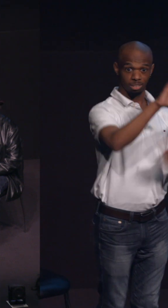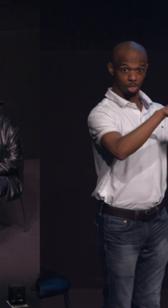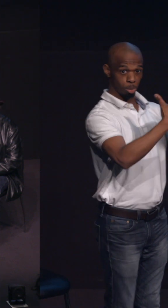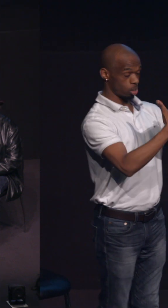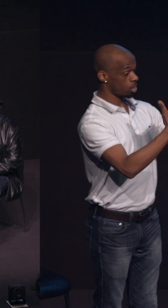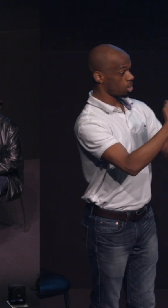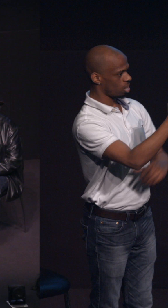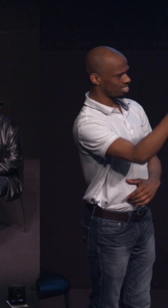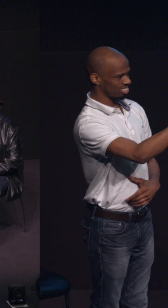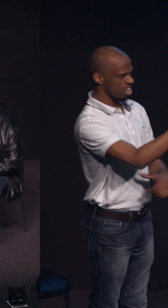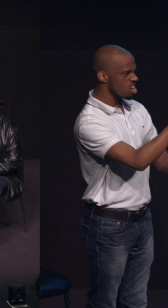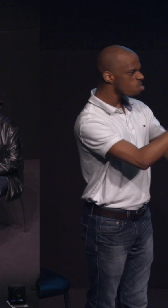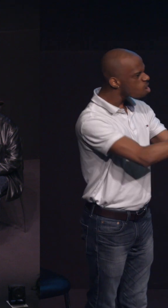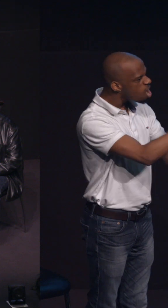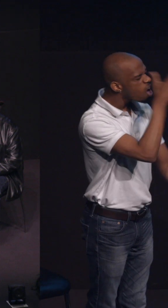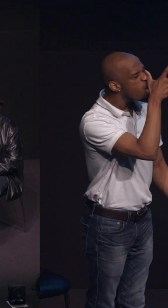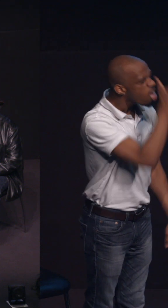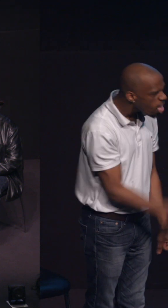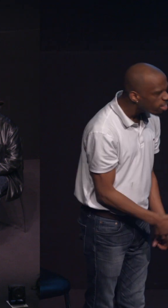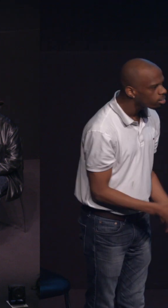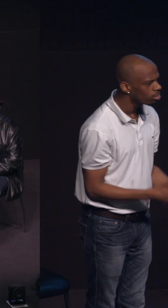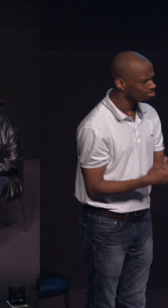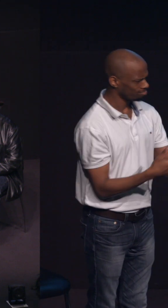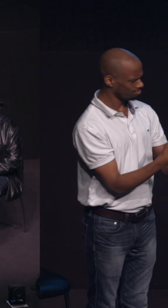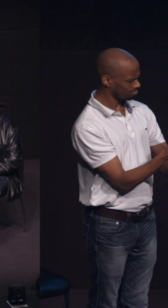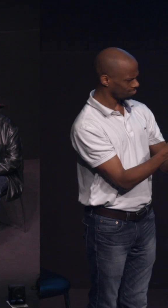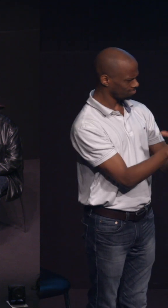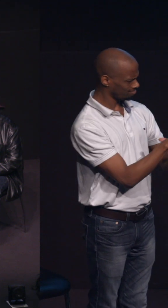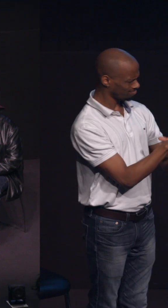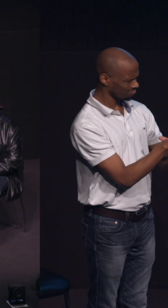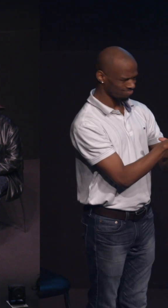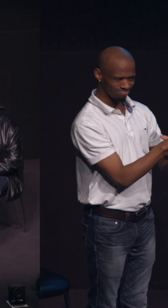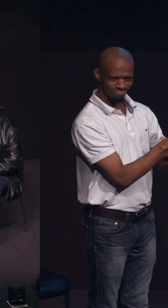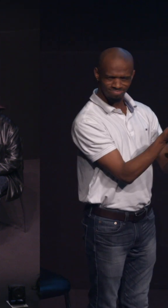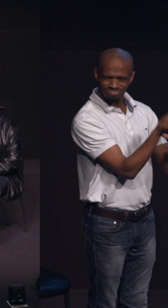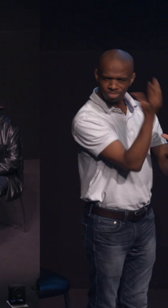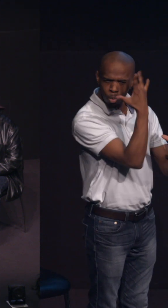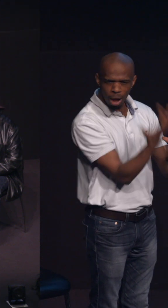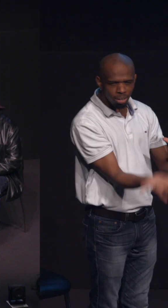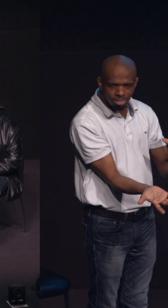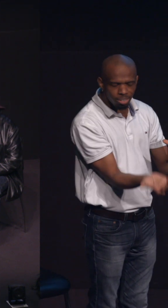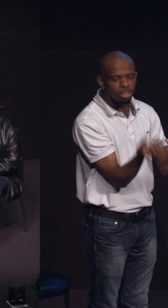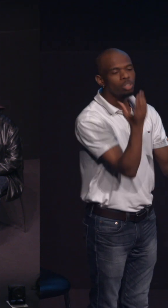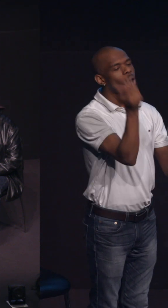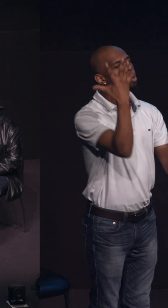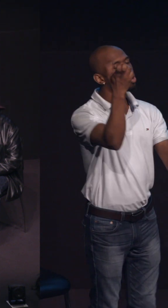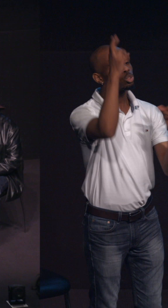So I wanna honor them and all of the people that have stewarded land in Sonoma County because we're just following in their